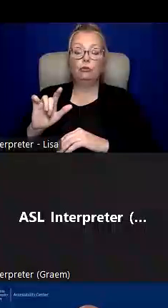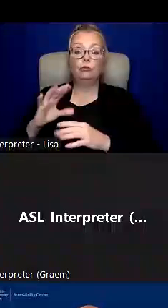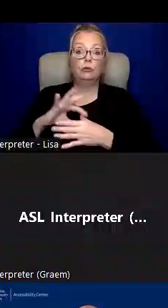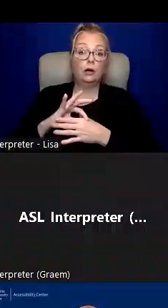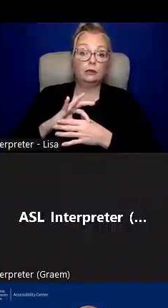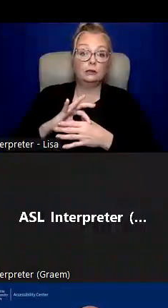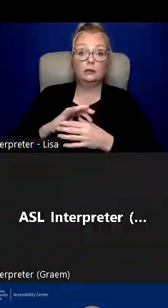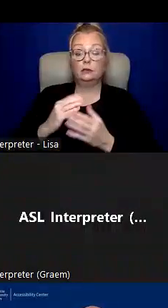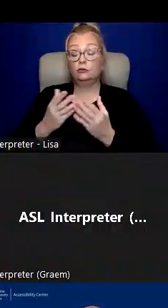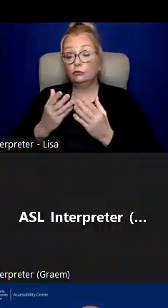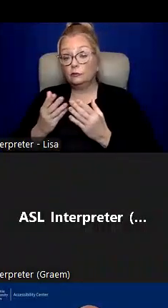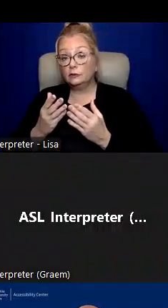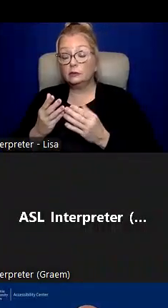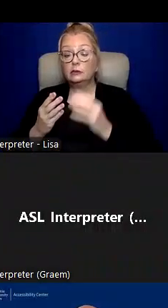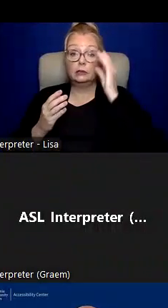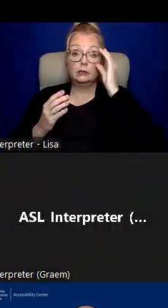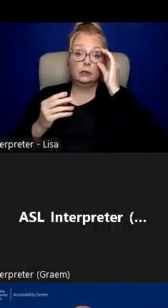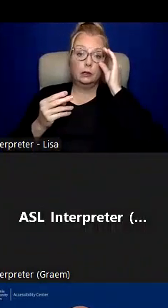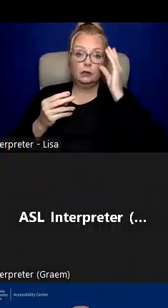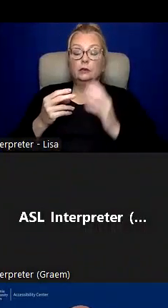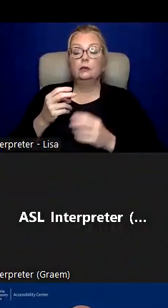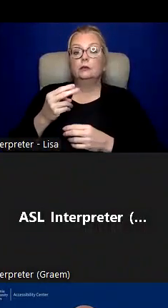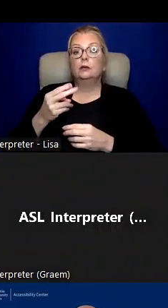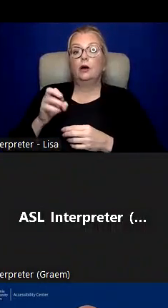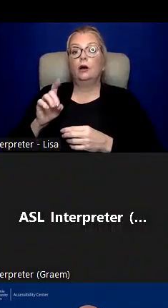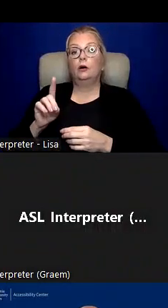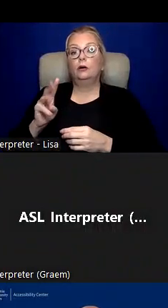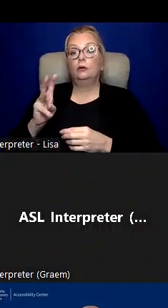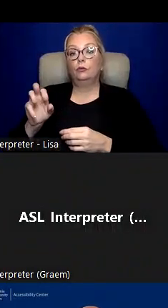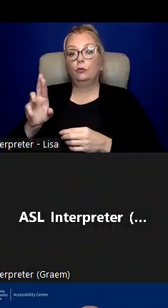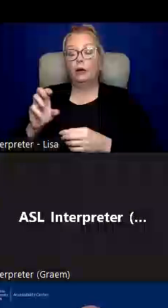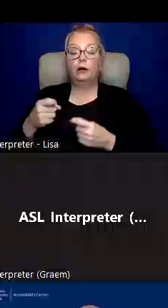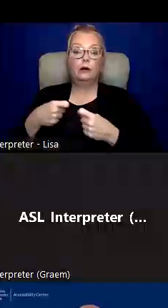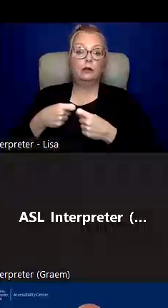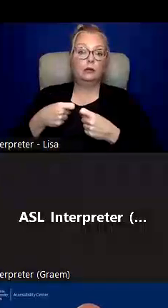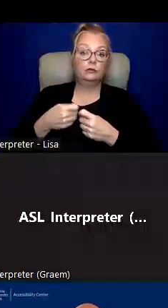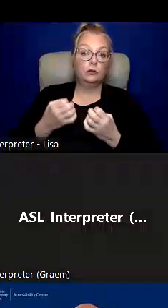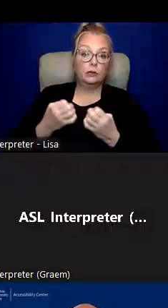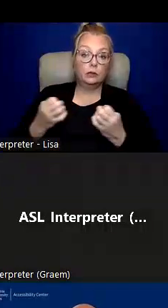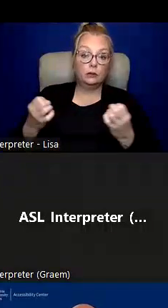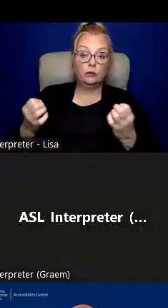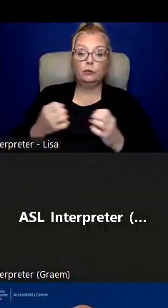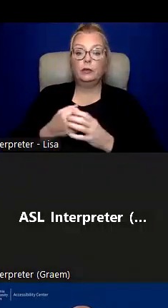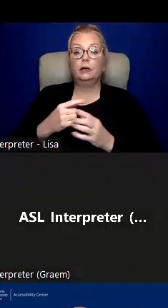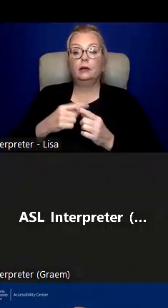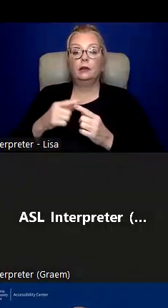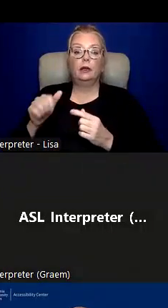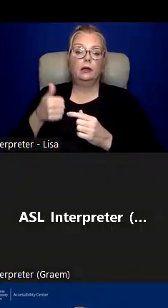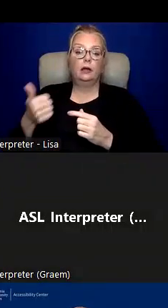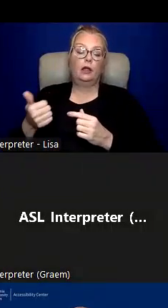Is this hardware or electronic equipment? And then there was an other to catch things didn't neatly fit into those categories.